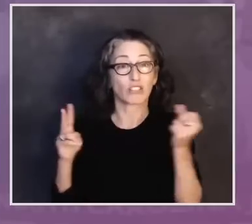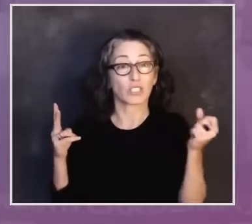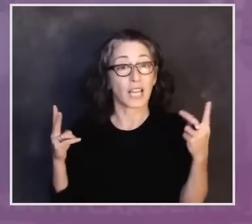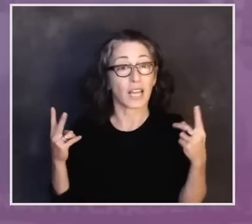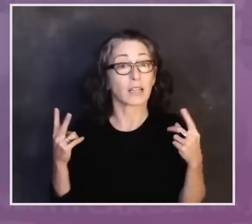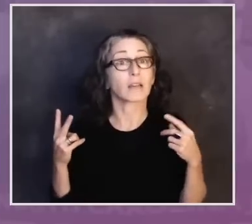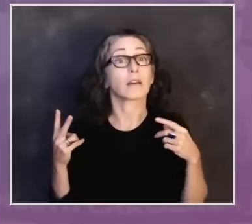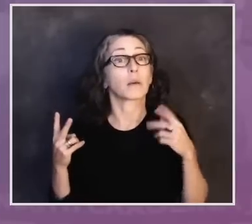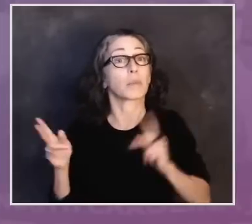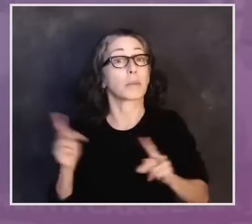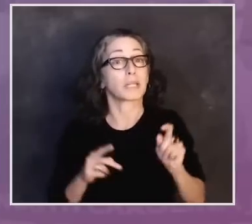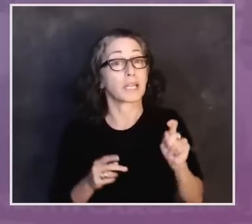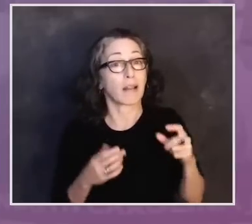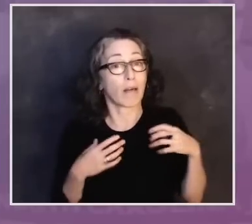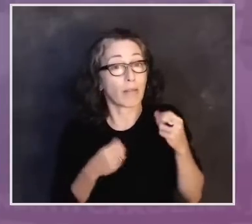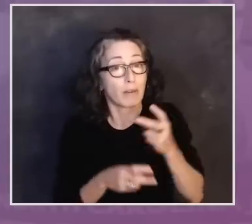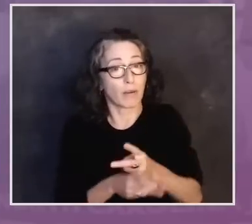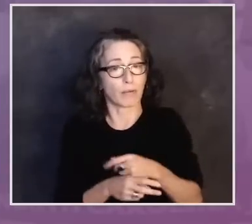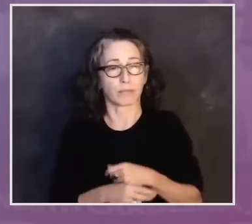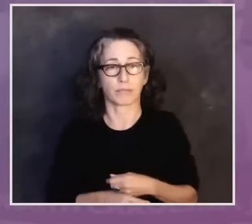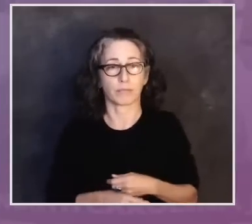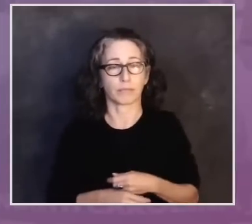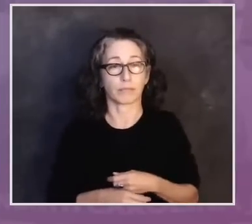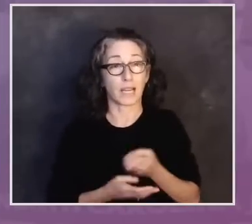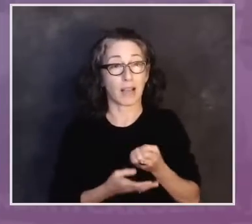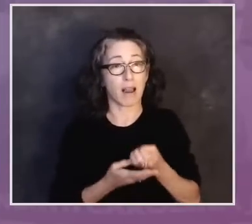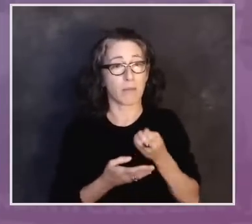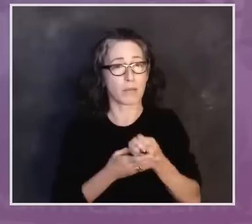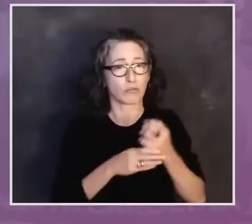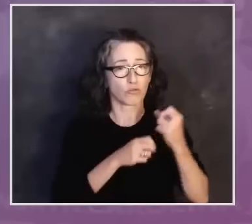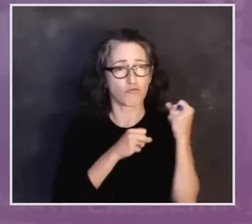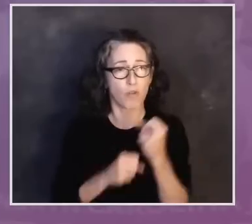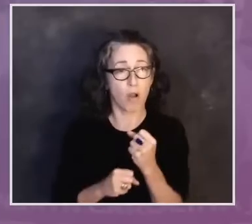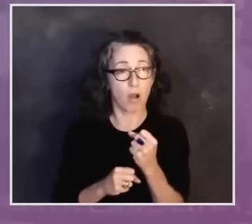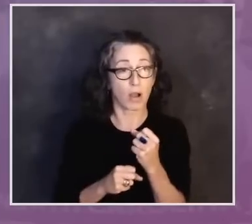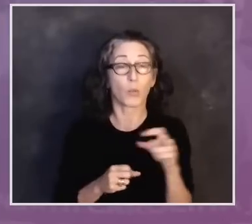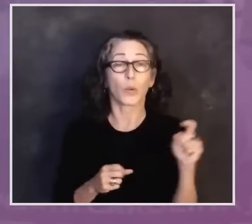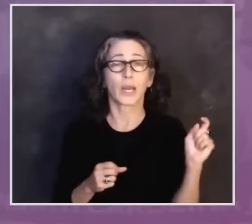JOE AND KAMALA UNDERSTAND THAT